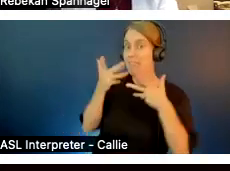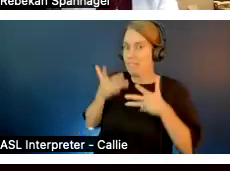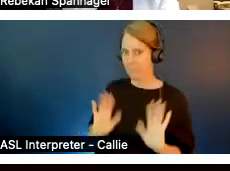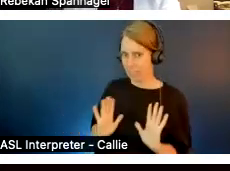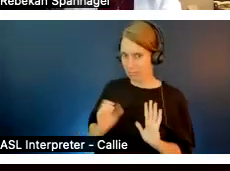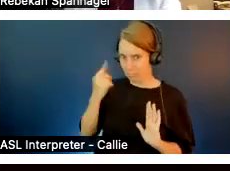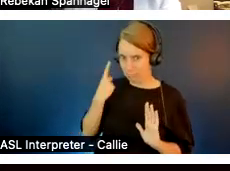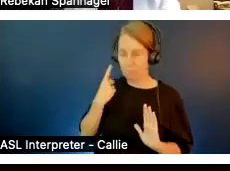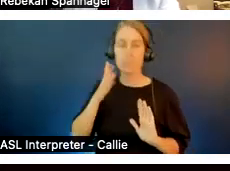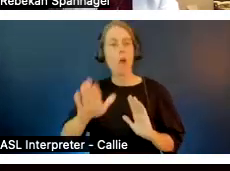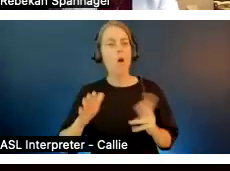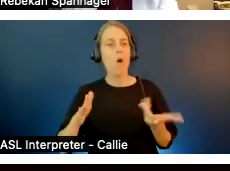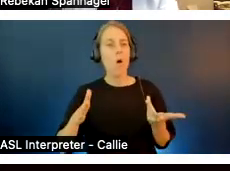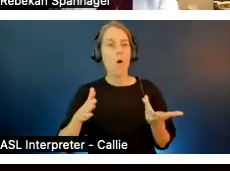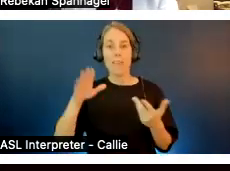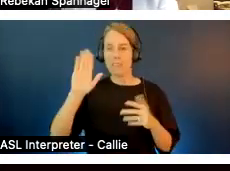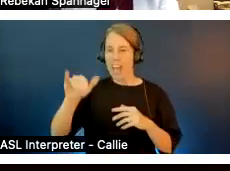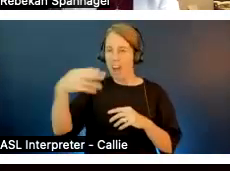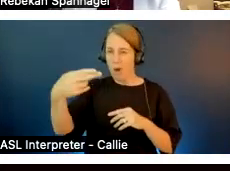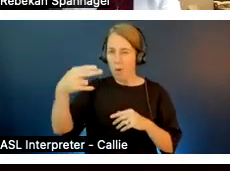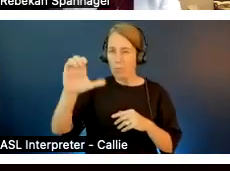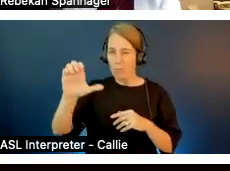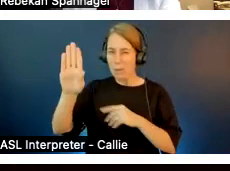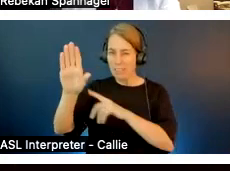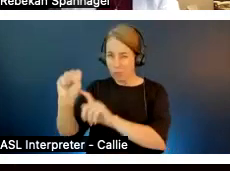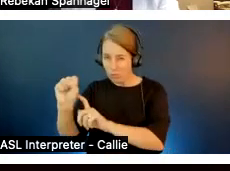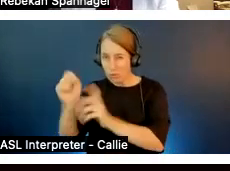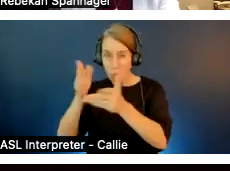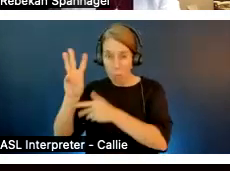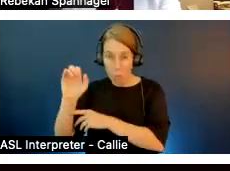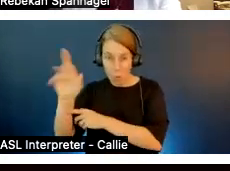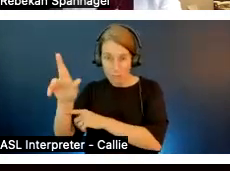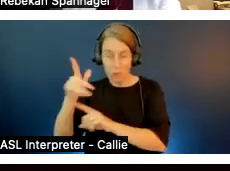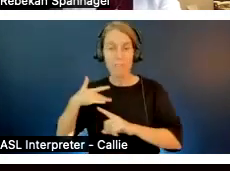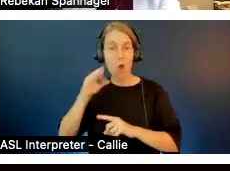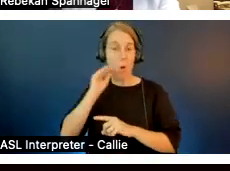home and community-based services waiver that you apply early because right now in south carolina a